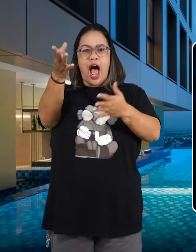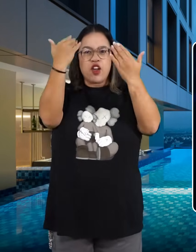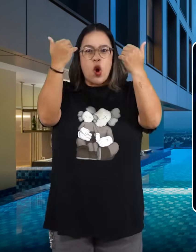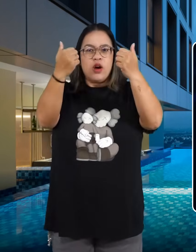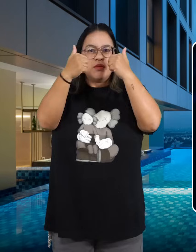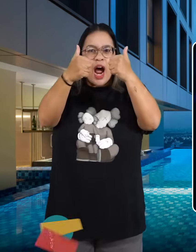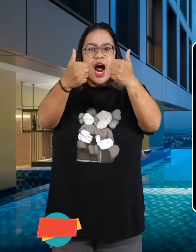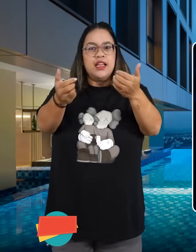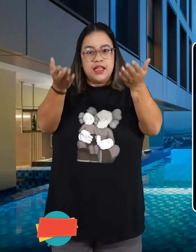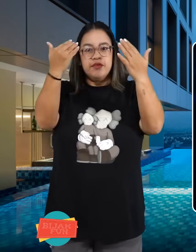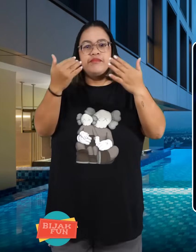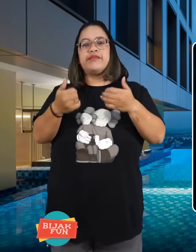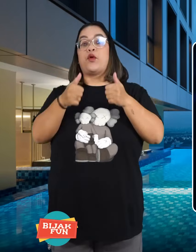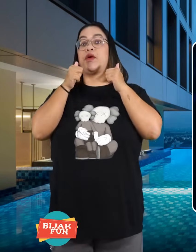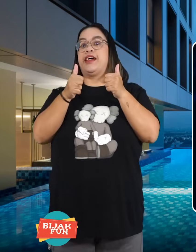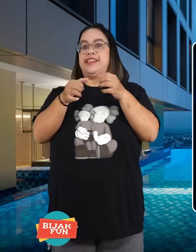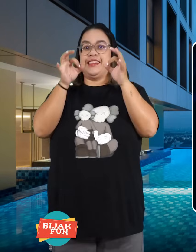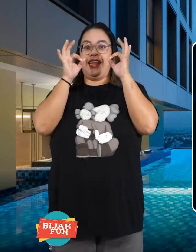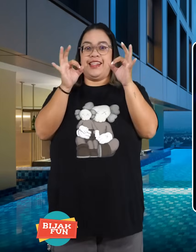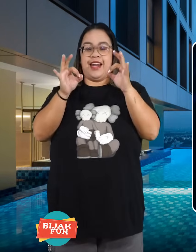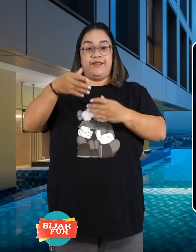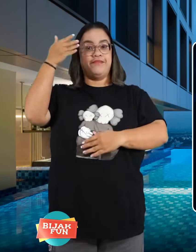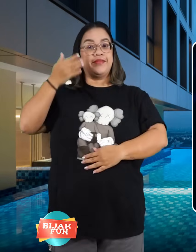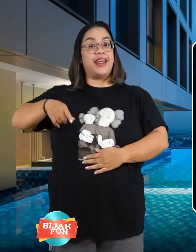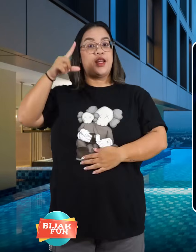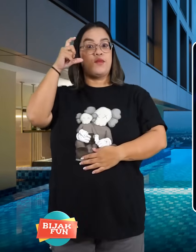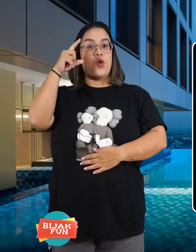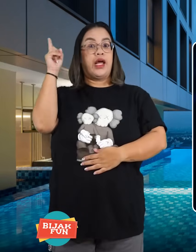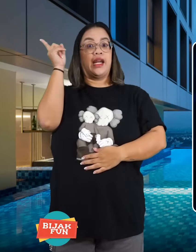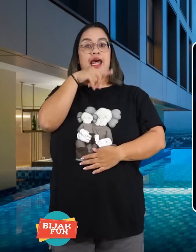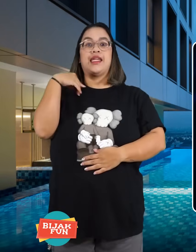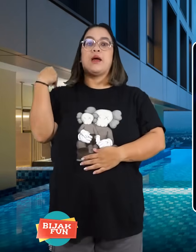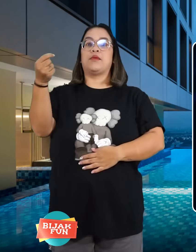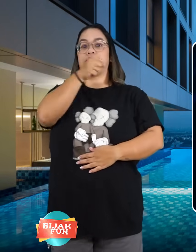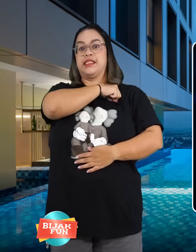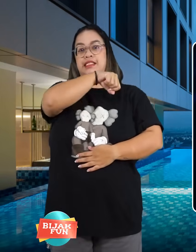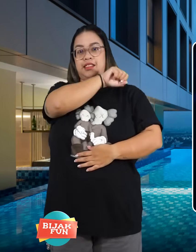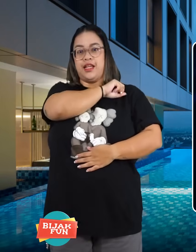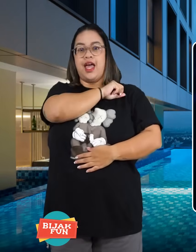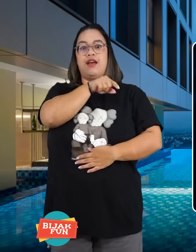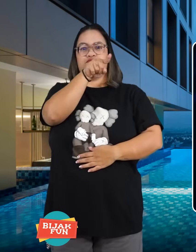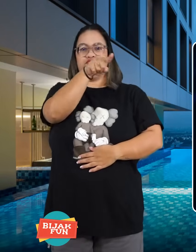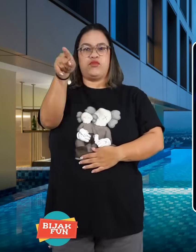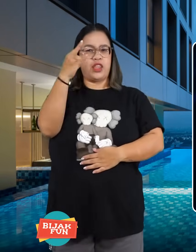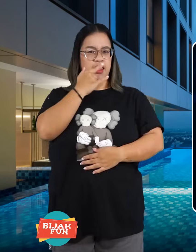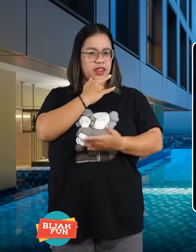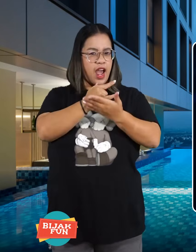So, come on, come on, cheer up. OK, that's it, I'm Deborah from KamiBijak, thank you.